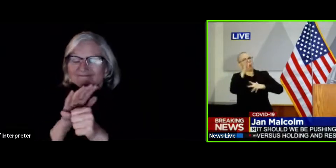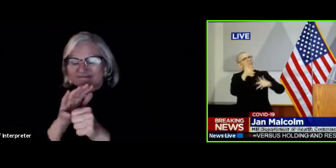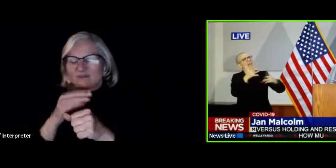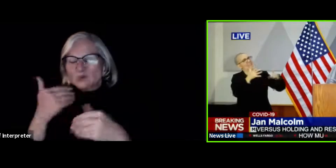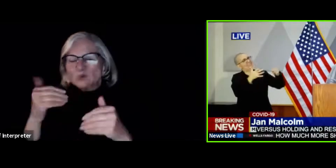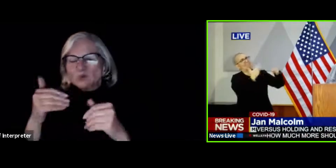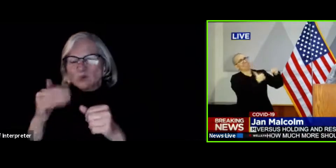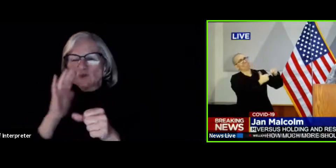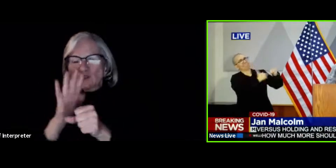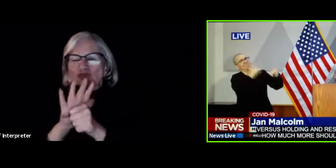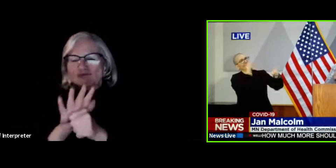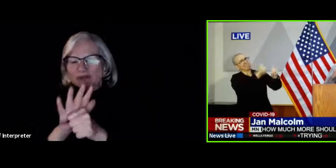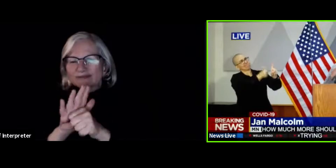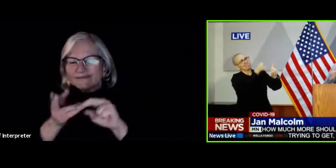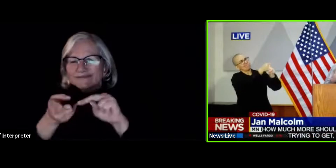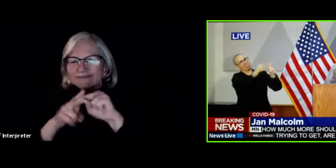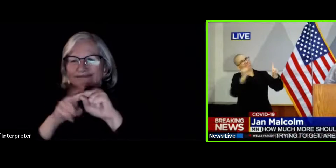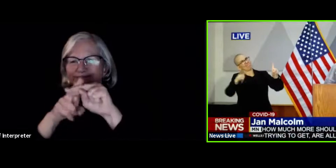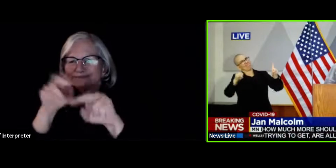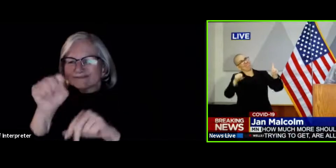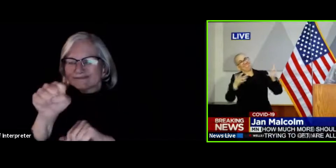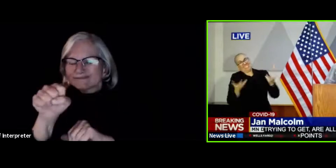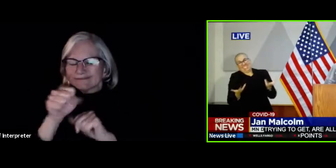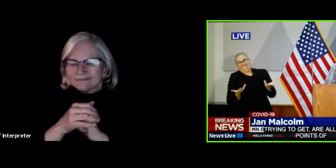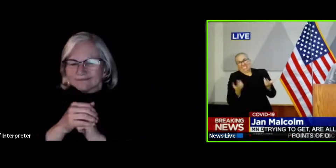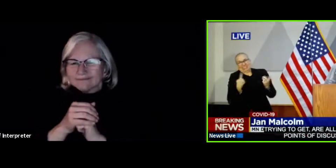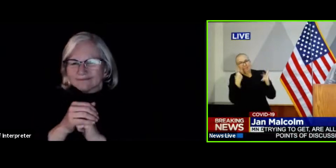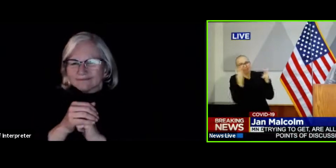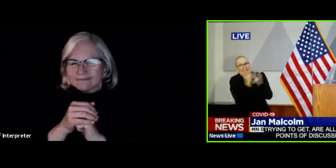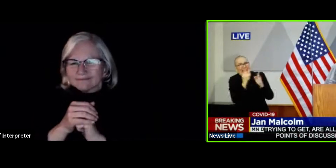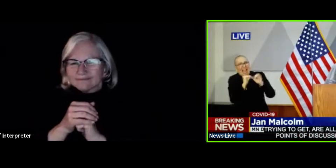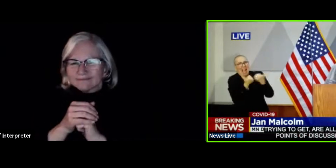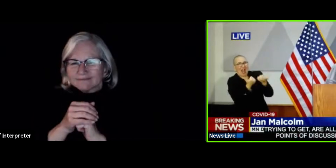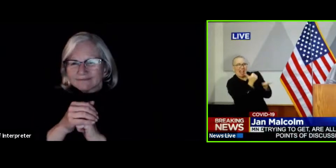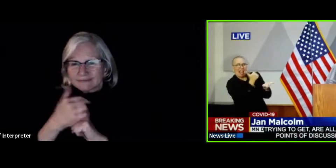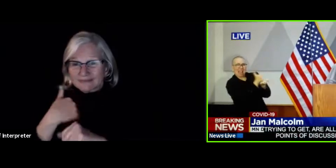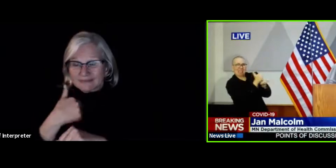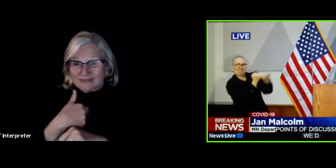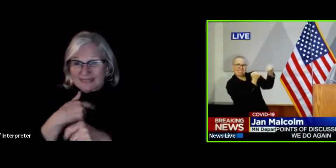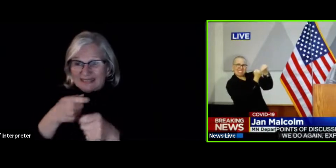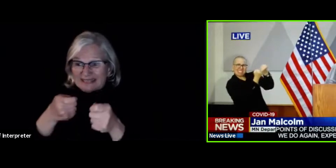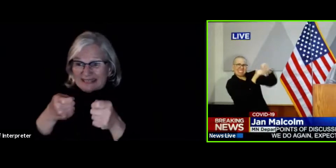CAN DO TO KEEP THAT RATE OF GROWTH MANAGEABLE IS SO VERY IMPORTANT IN THESE COMING WEEKS,